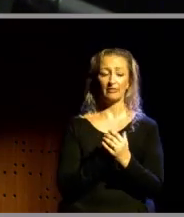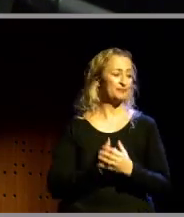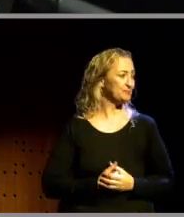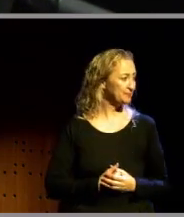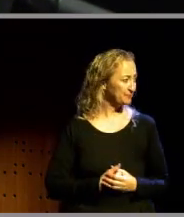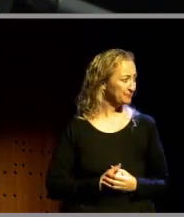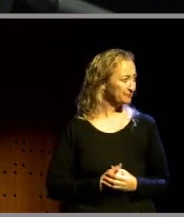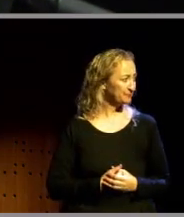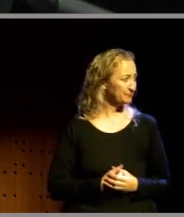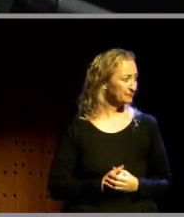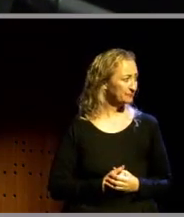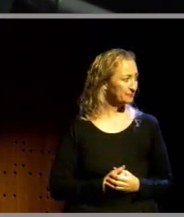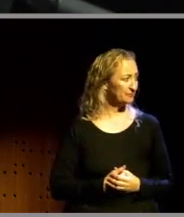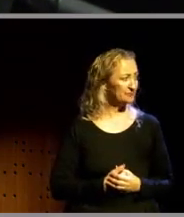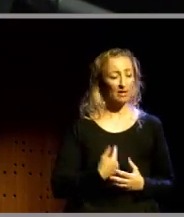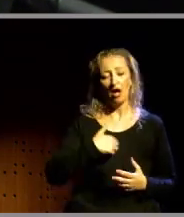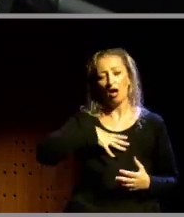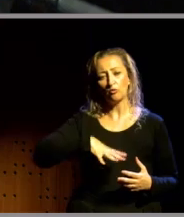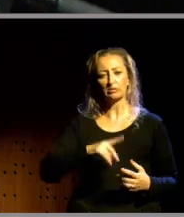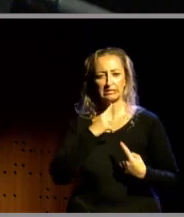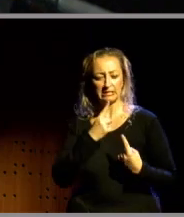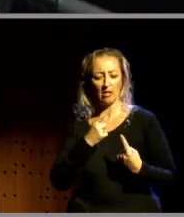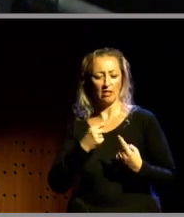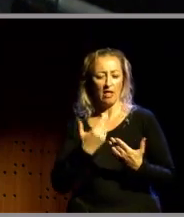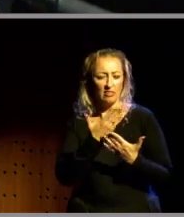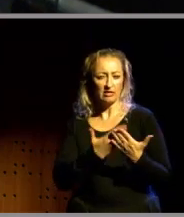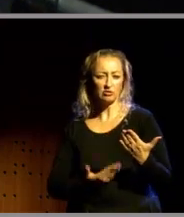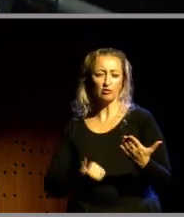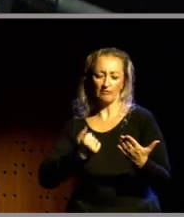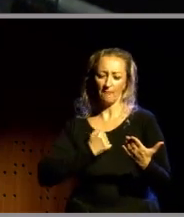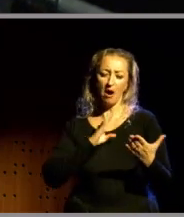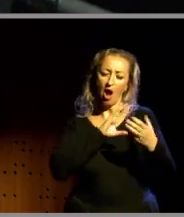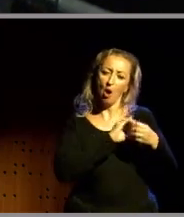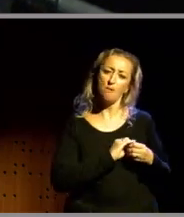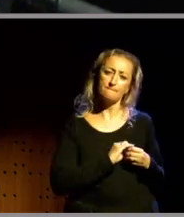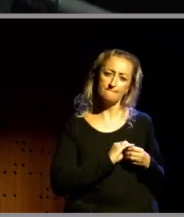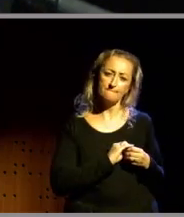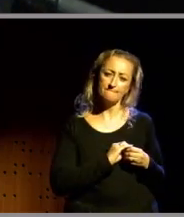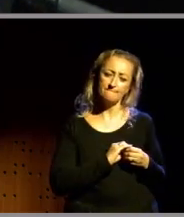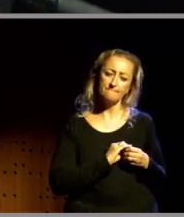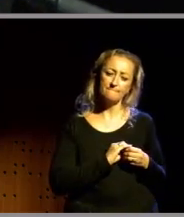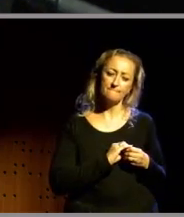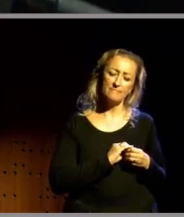I will be able to tell the stories of my home which has been affected by climate change.